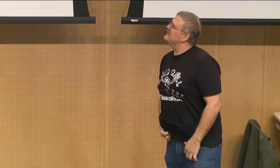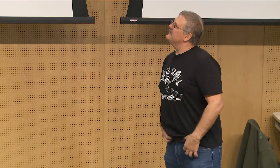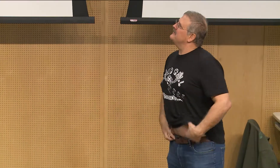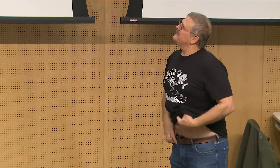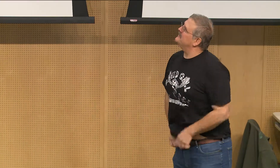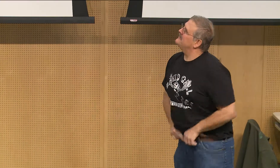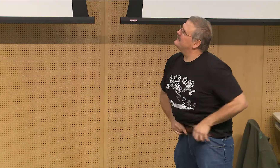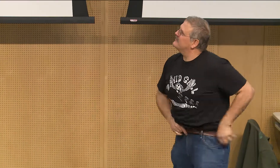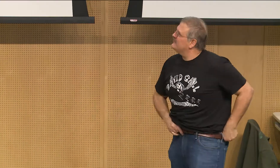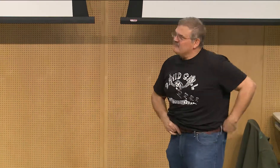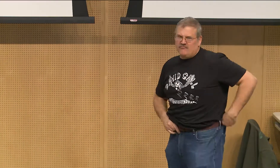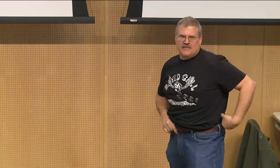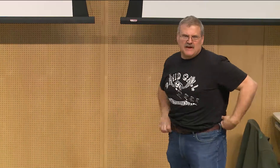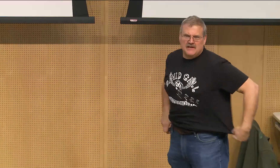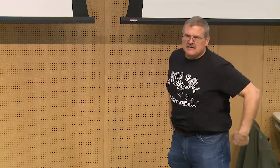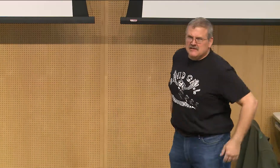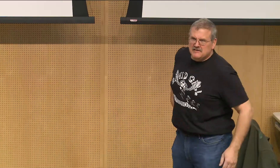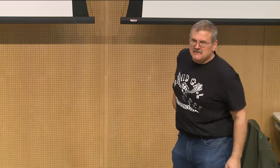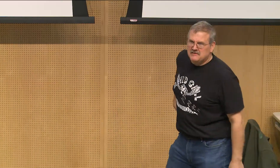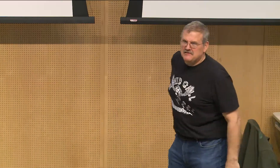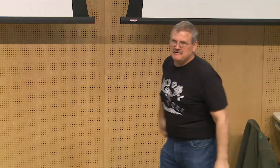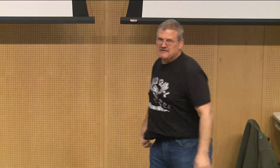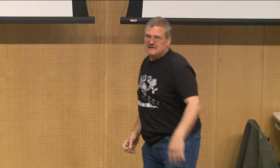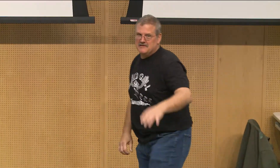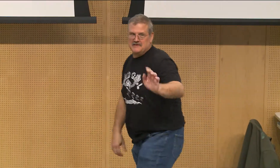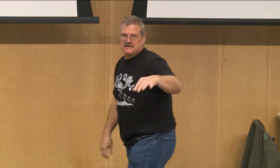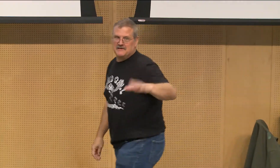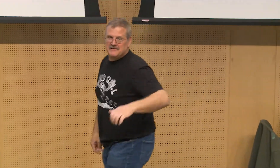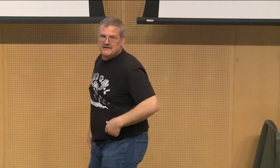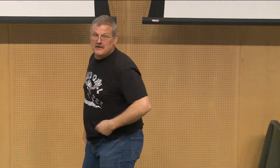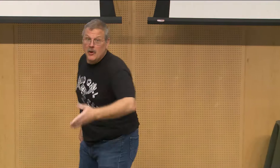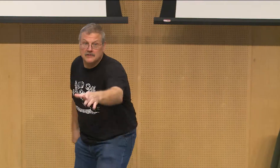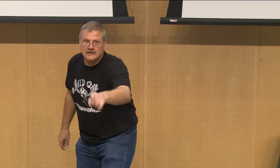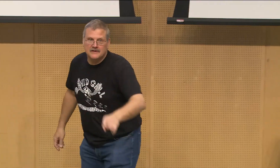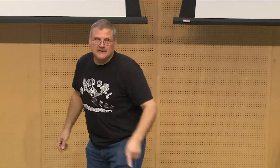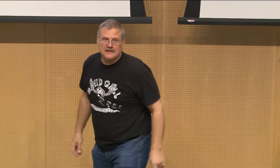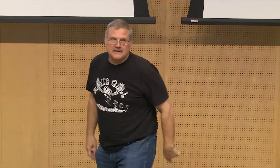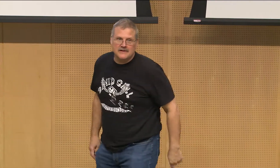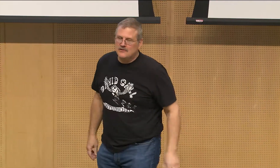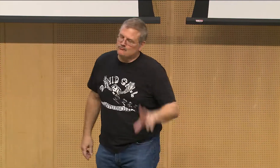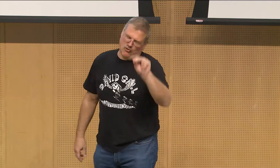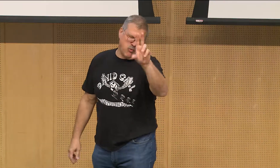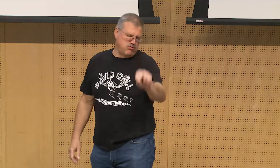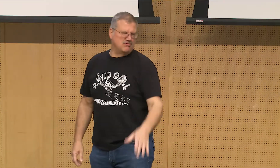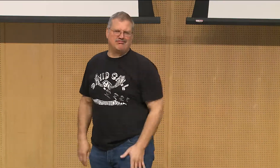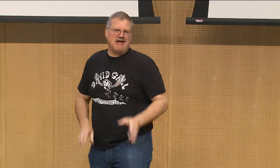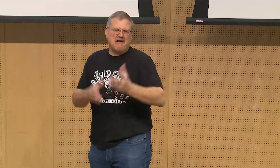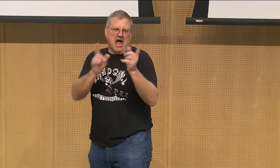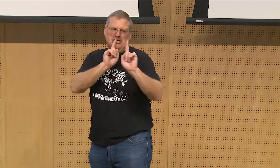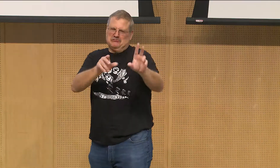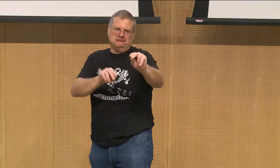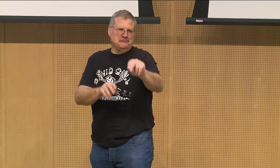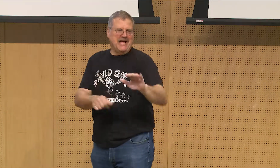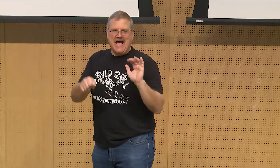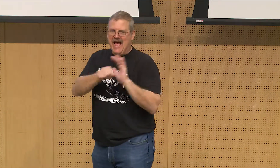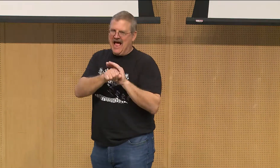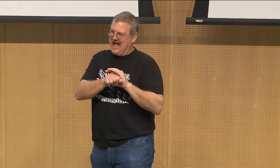You see what that symbol is? What? Oh, somebody has it. It's not-- The N3?